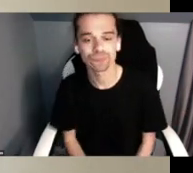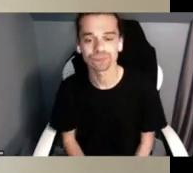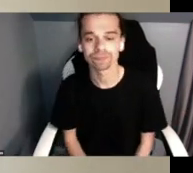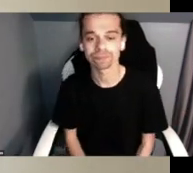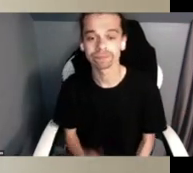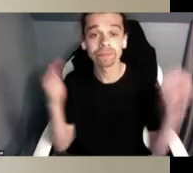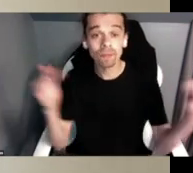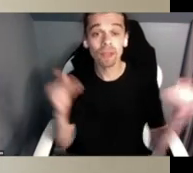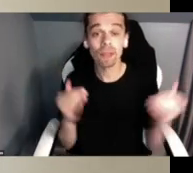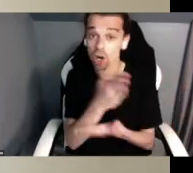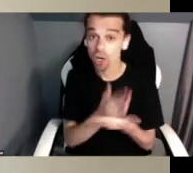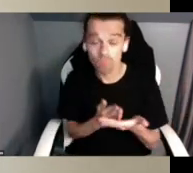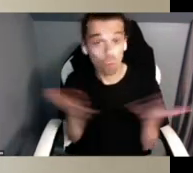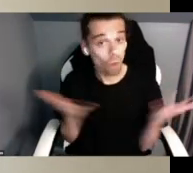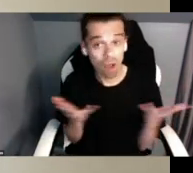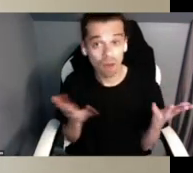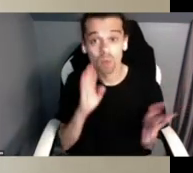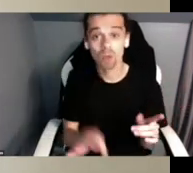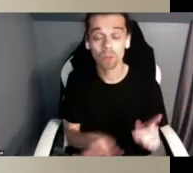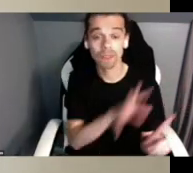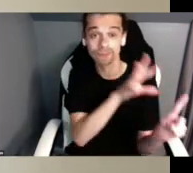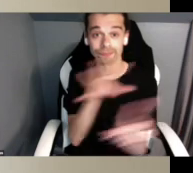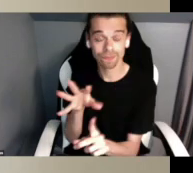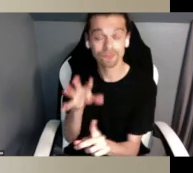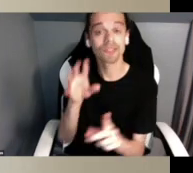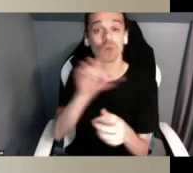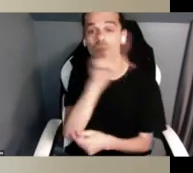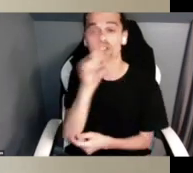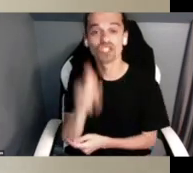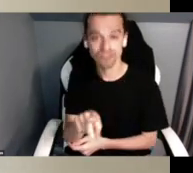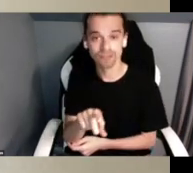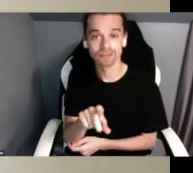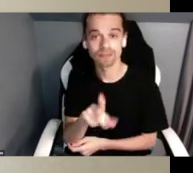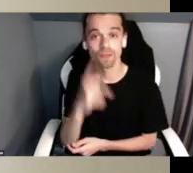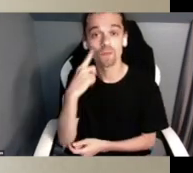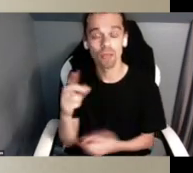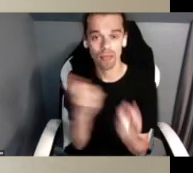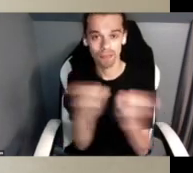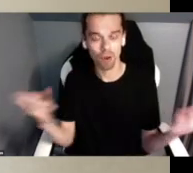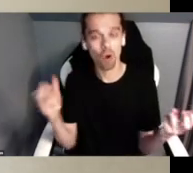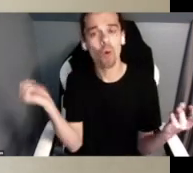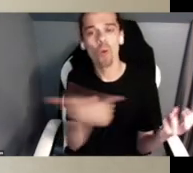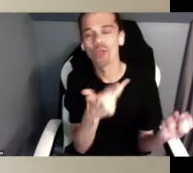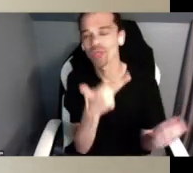we will be framing questions for the panel in which all three of our panelists have an opportunity to respond.